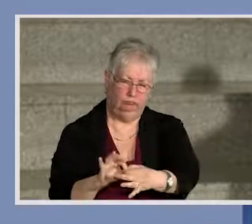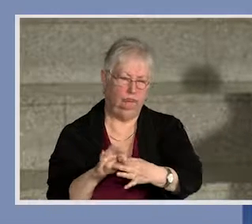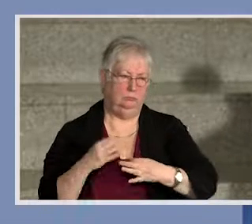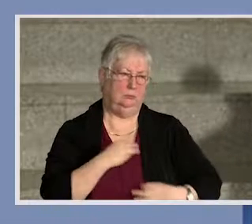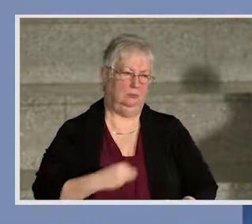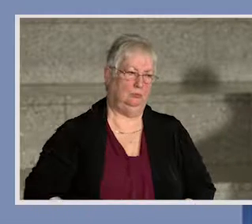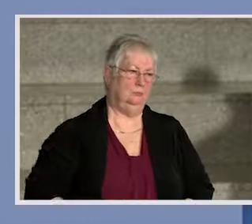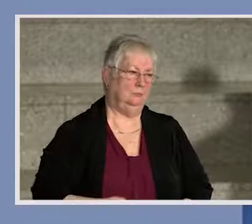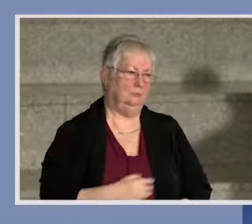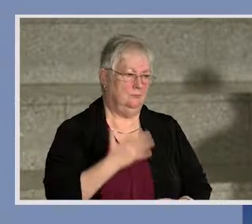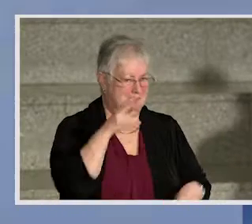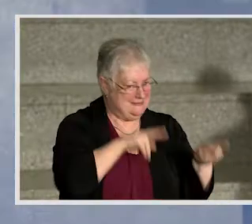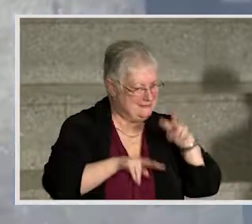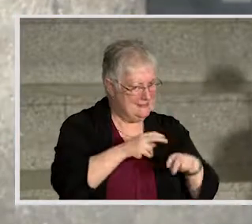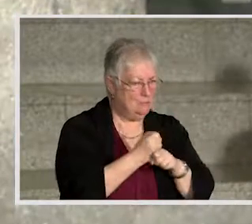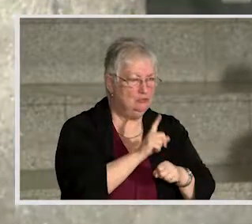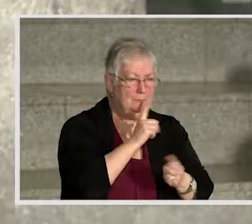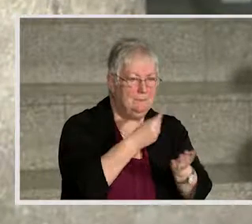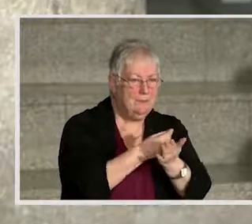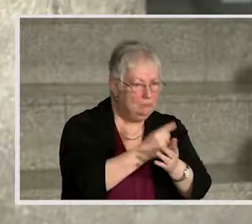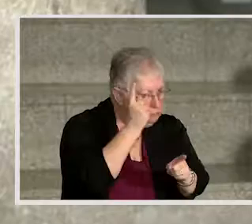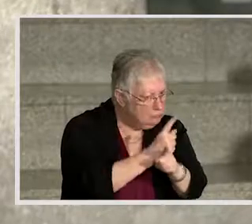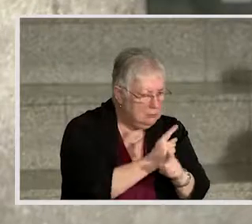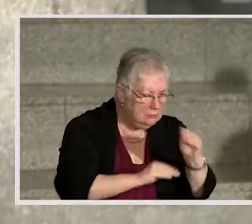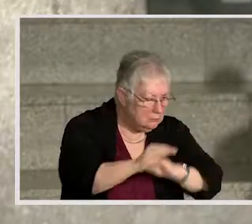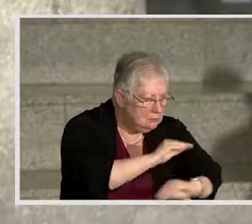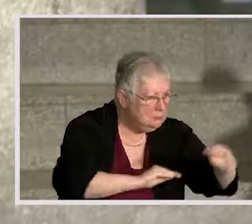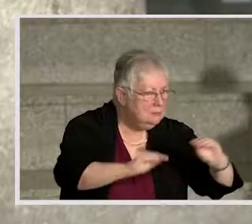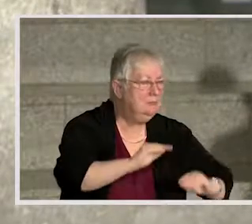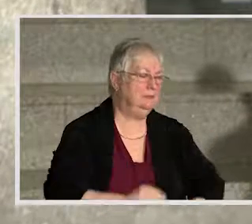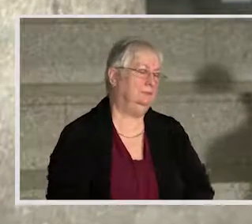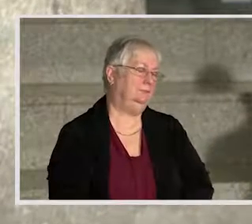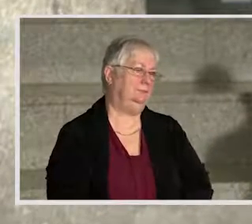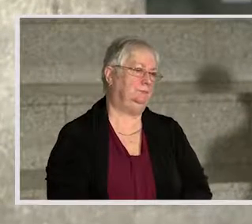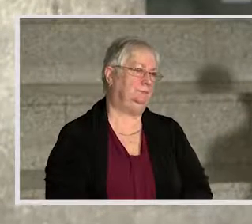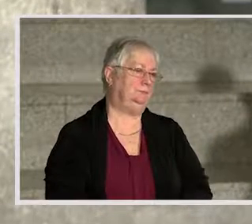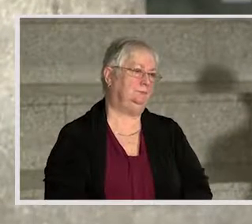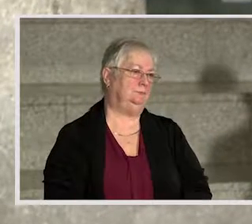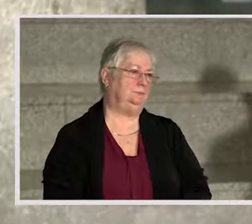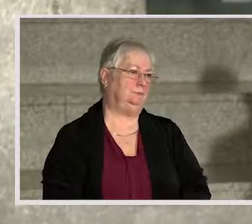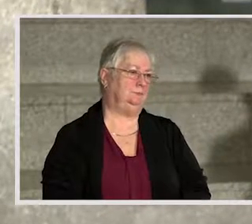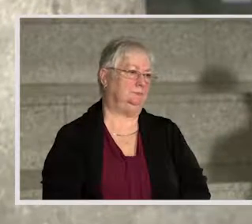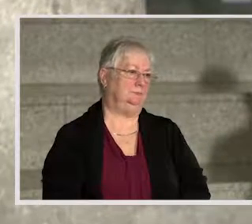A COUPLE OF THINGS THAT WE HAVE DONE. IN OUR OFFICE OF UNIFIED COMMUNICATIONS, LAST YEAR THE